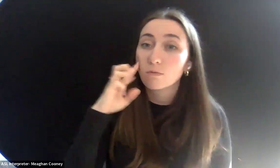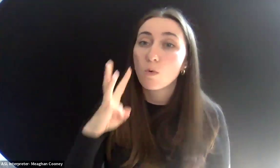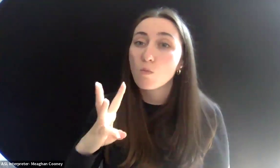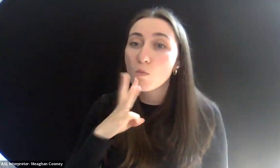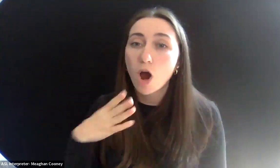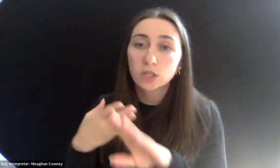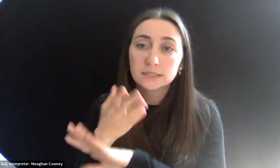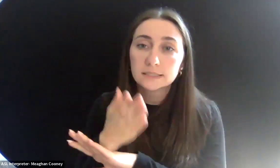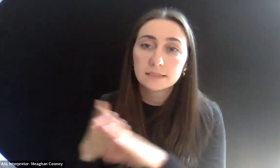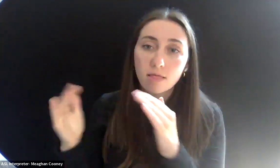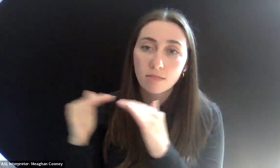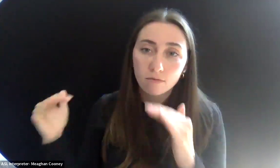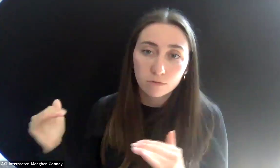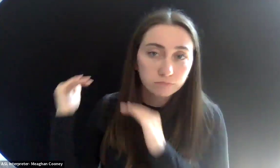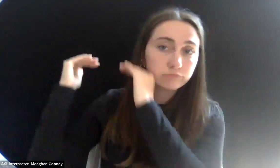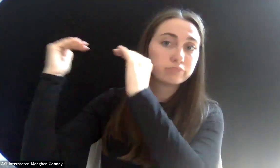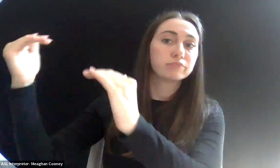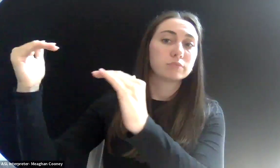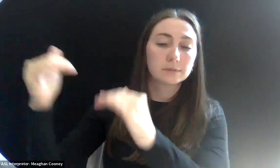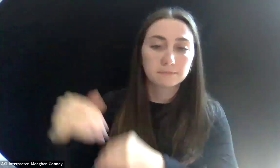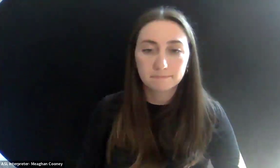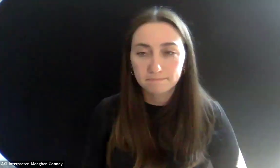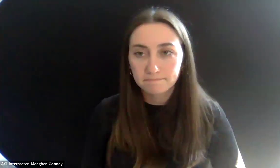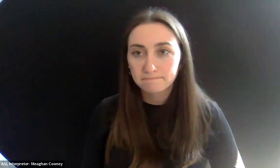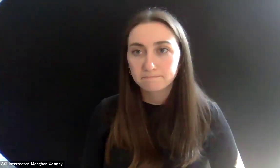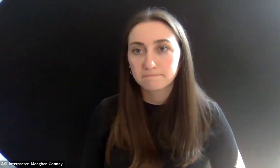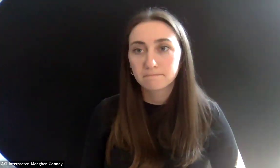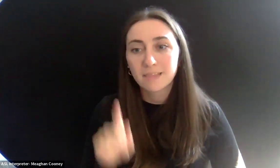The tool the incorporates data that allows you to look at